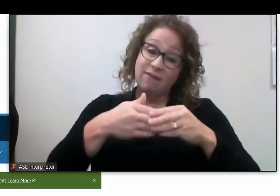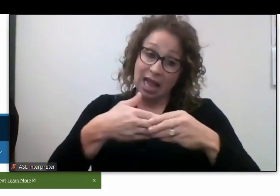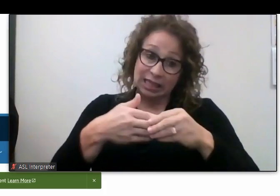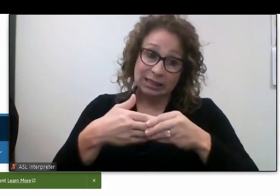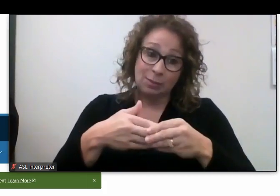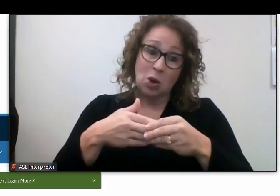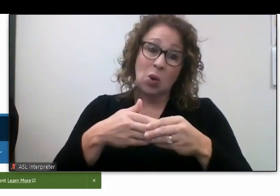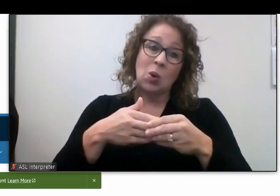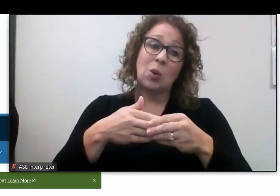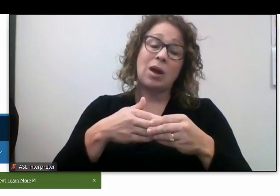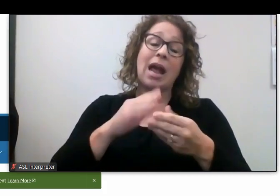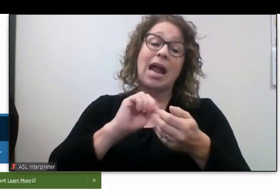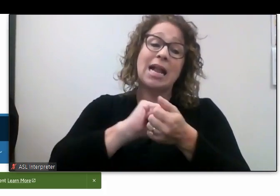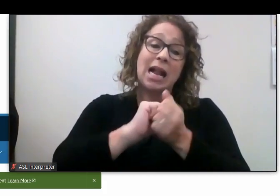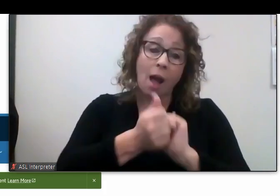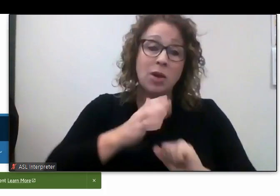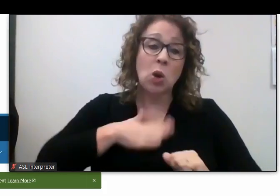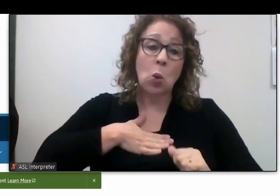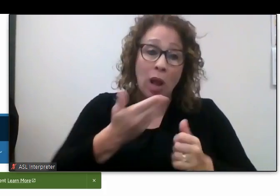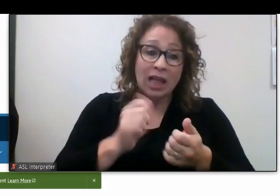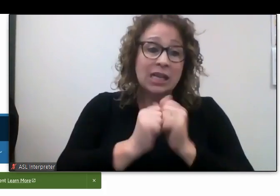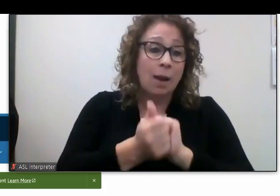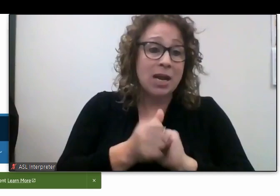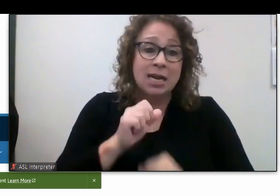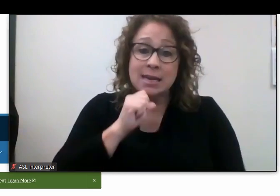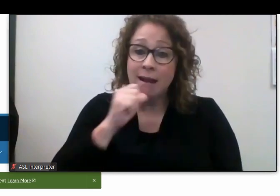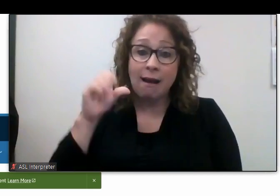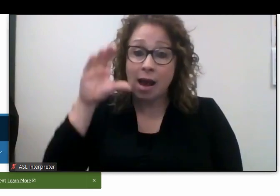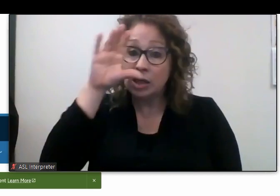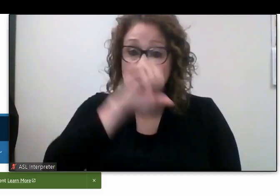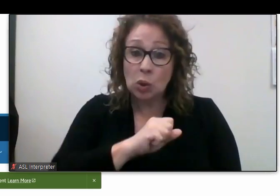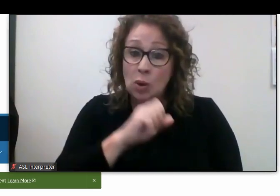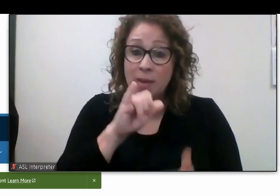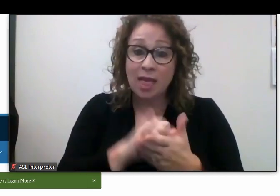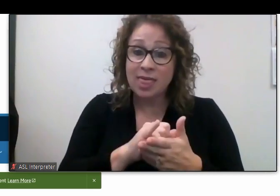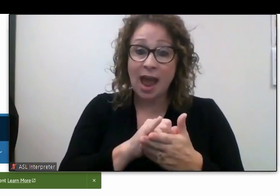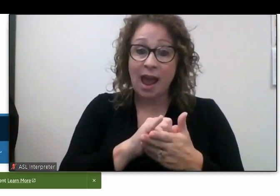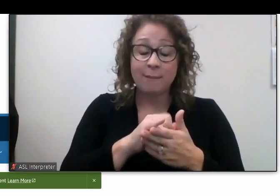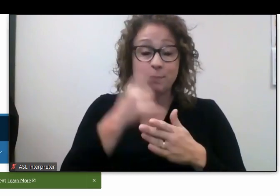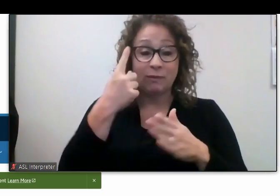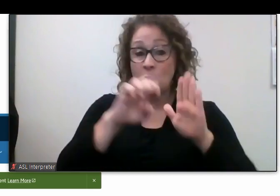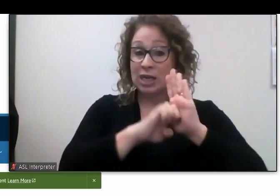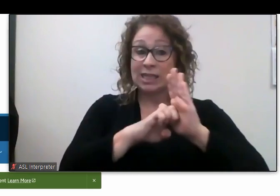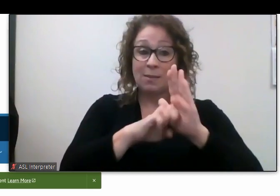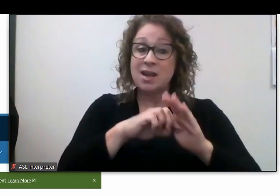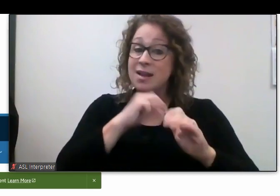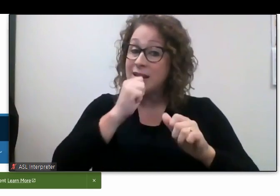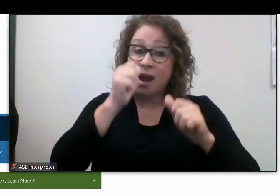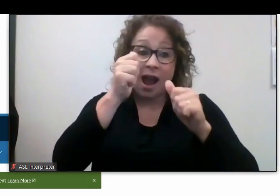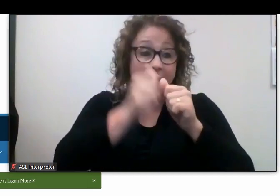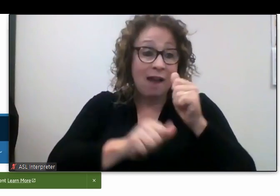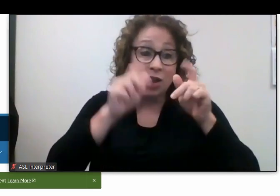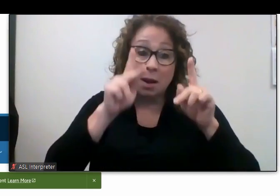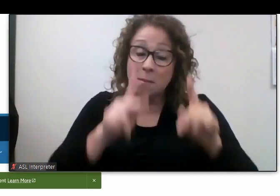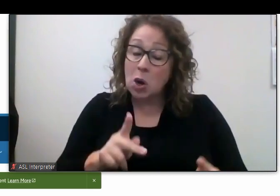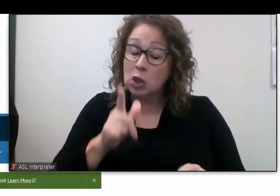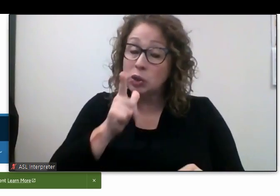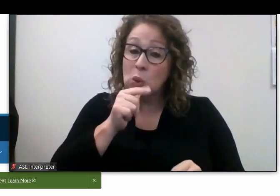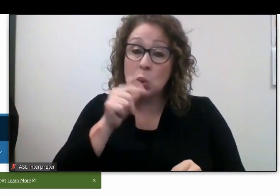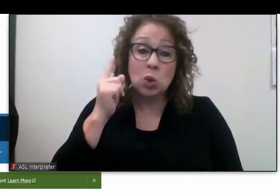and also not assume things, for example not every person who is deaf or hard-of-hearing